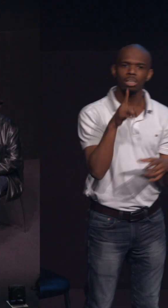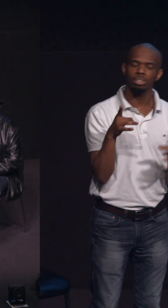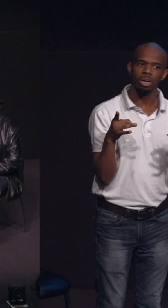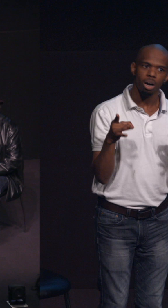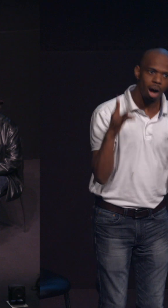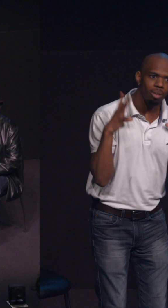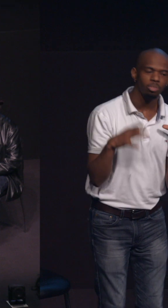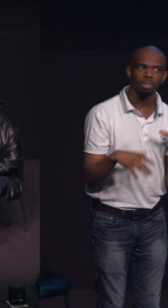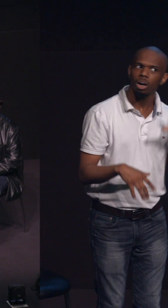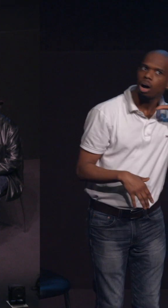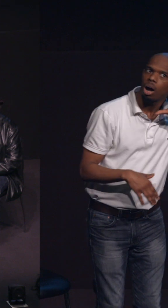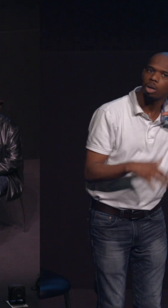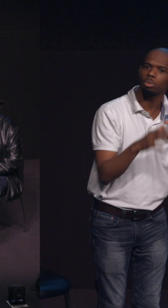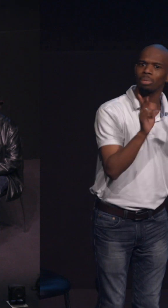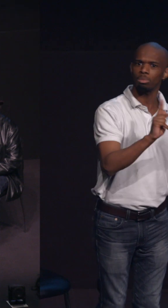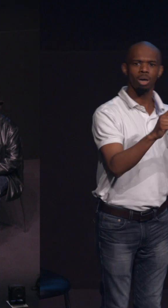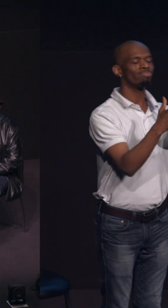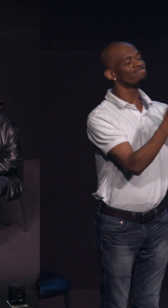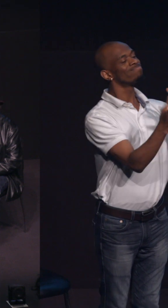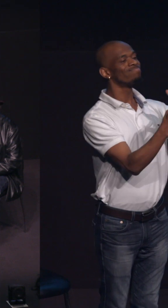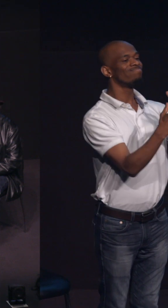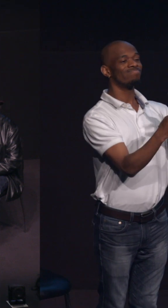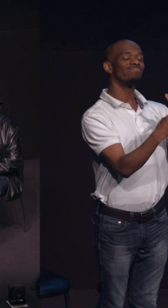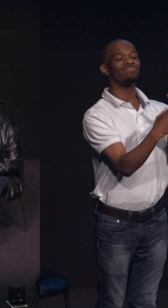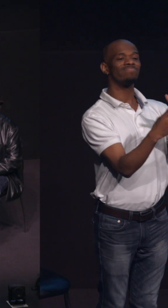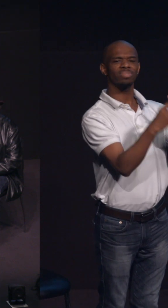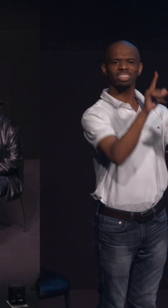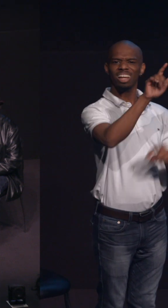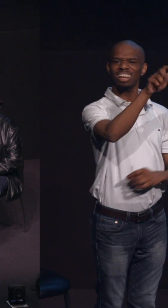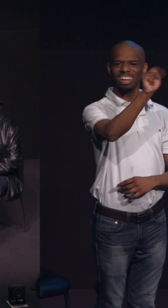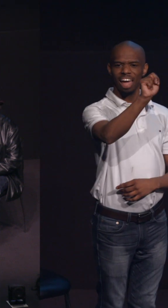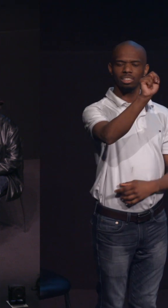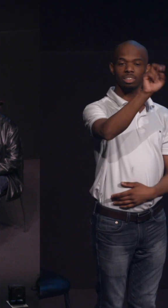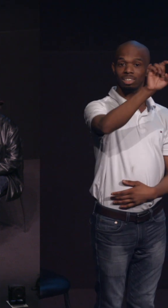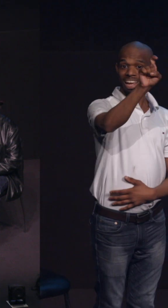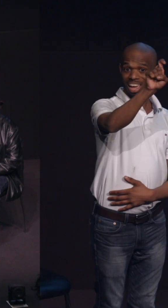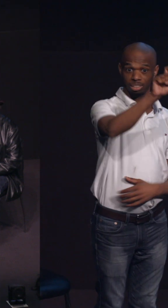Latinx community, how they do. These are the people that are feeding us.